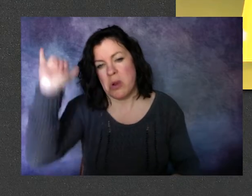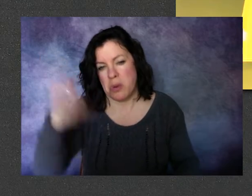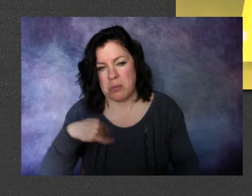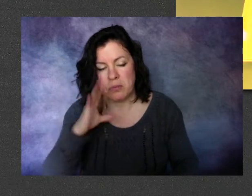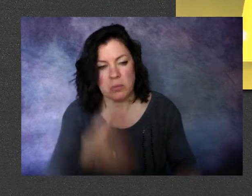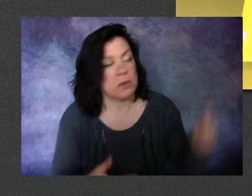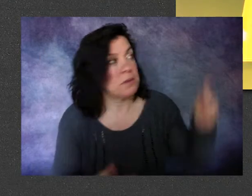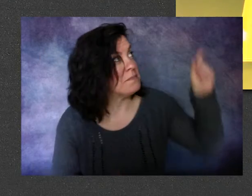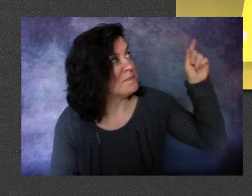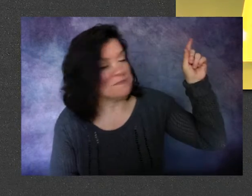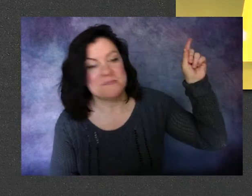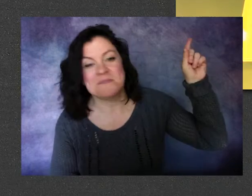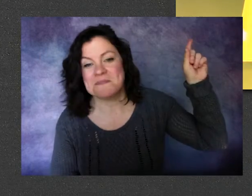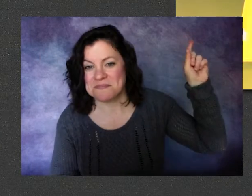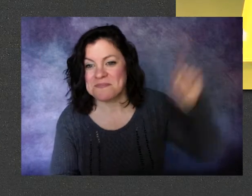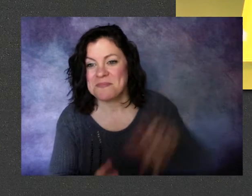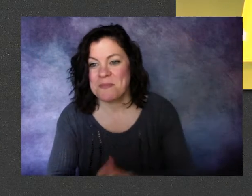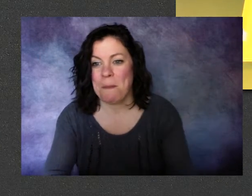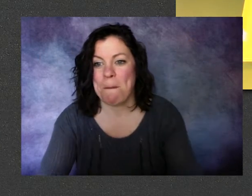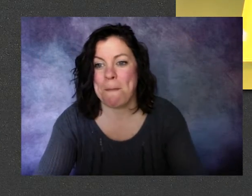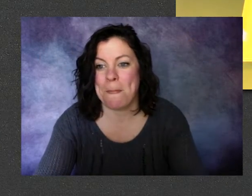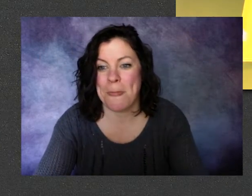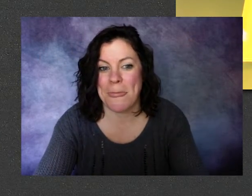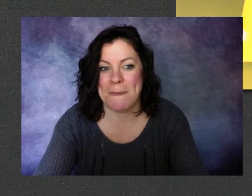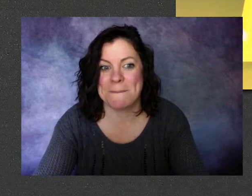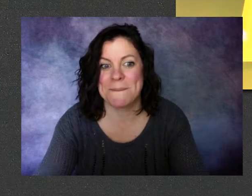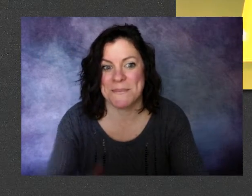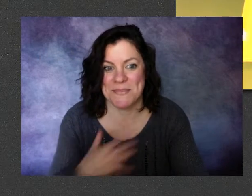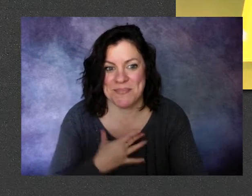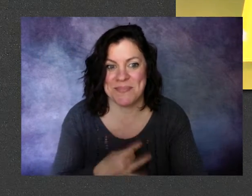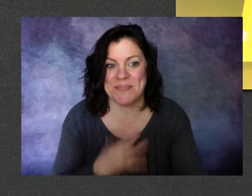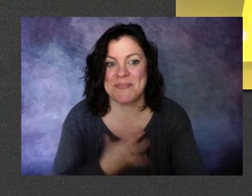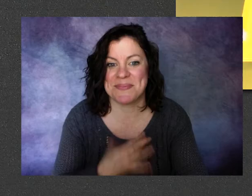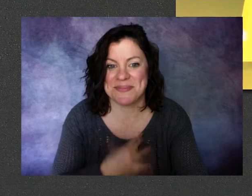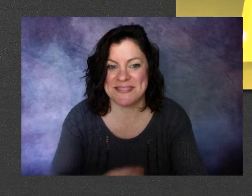Oh, yeah, I like that!